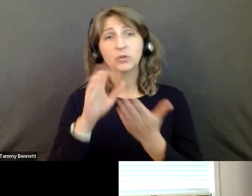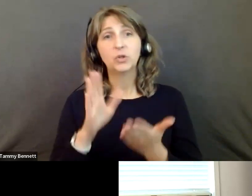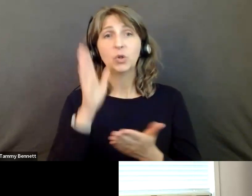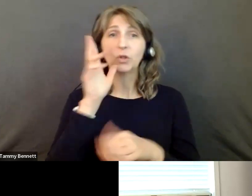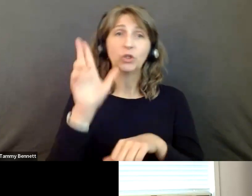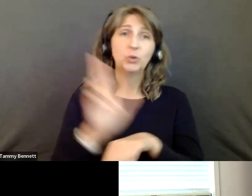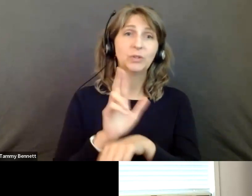Yeah.